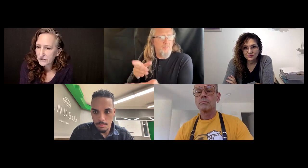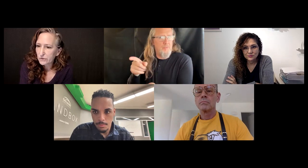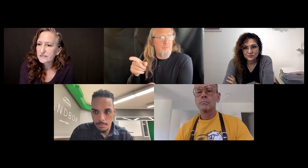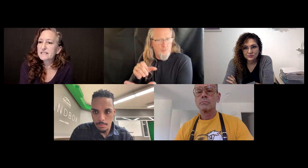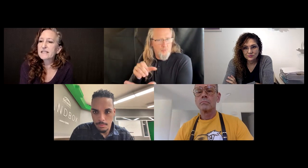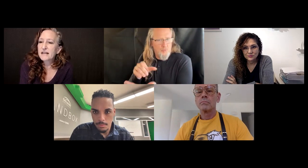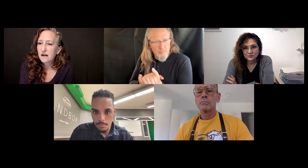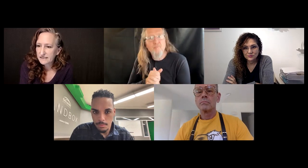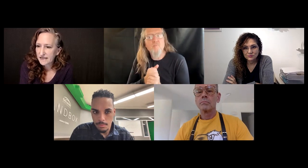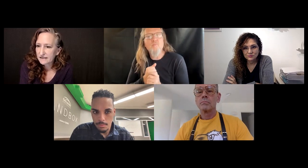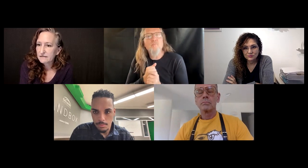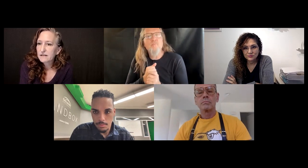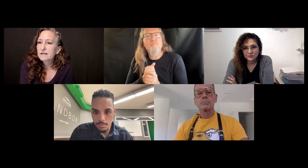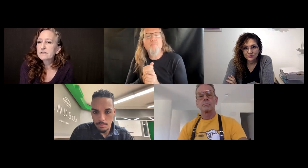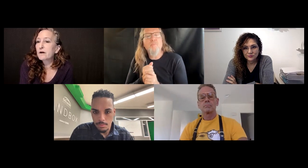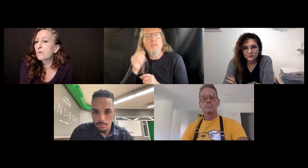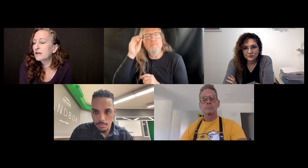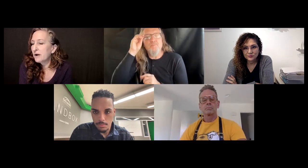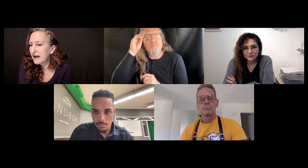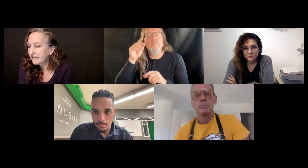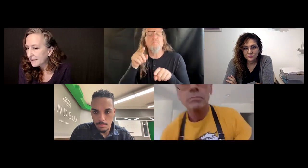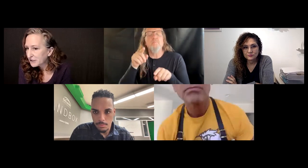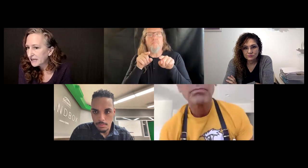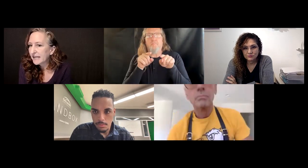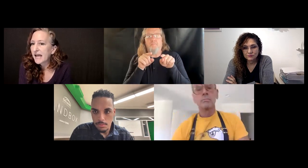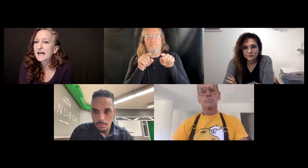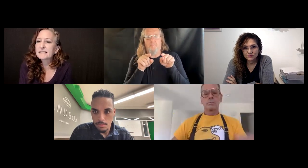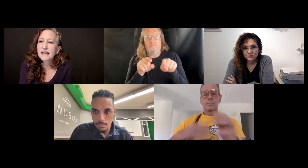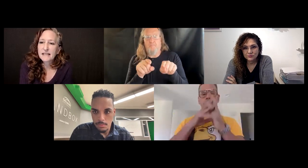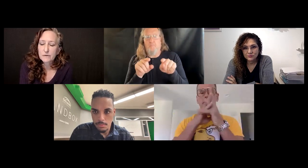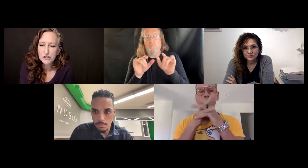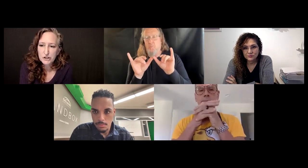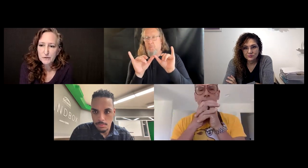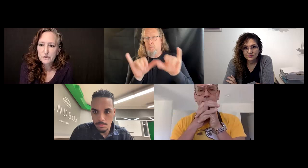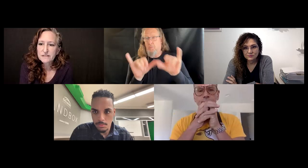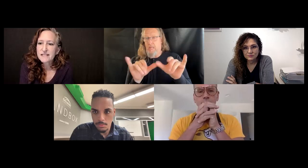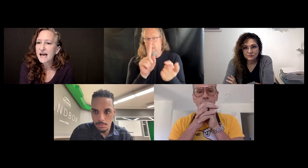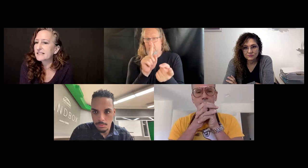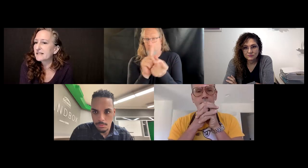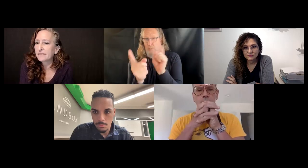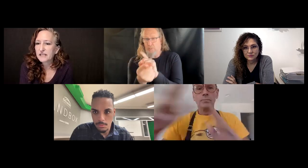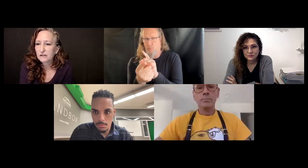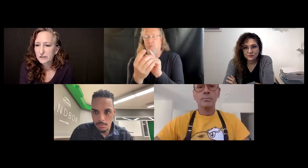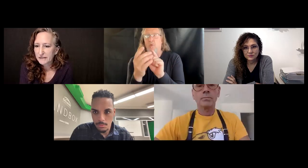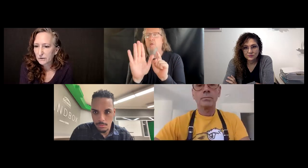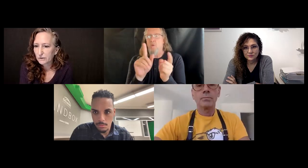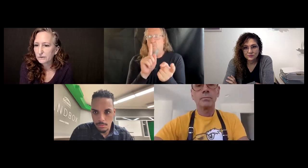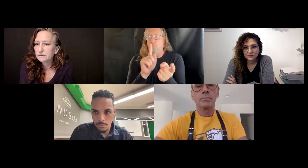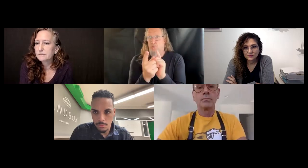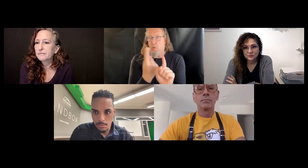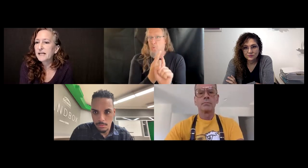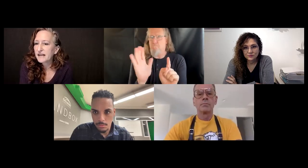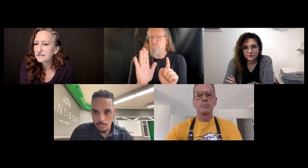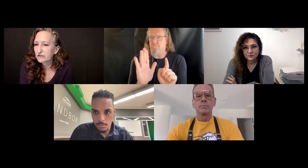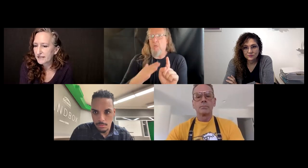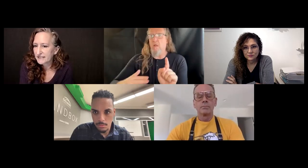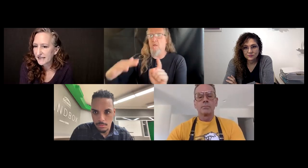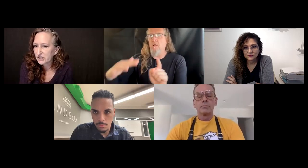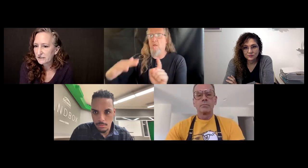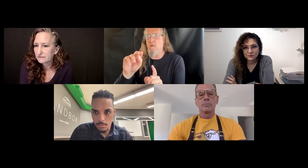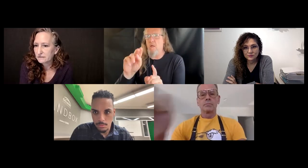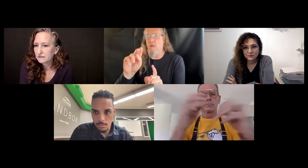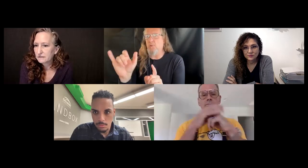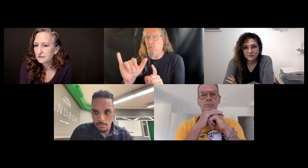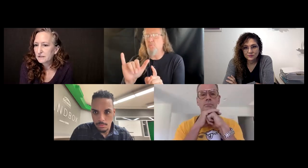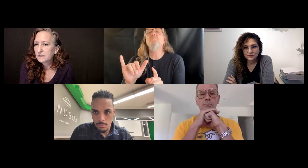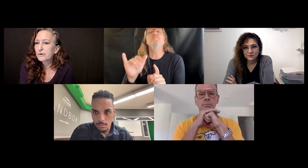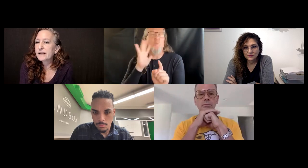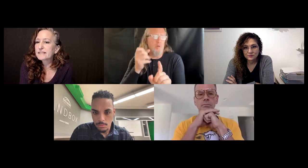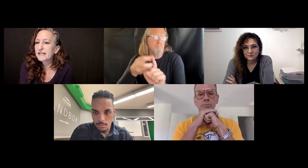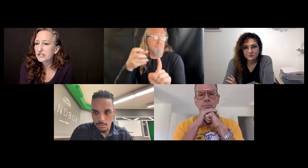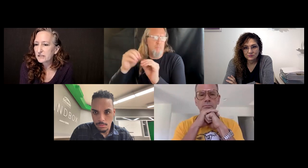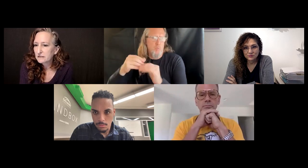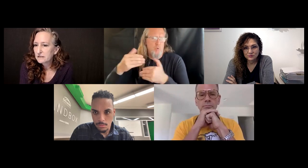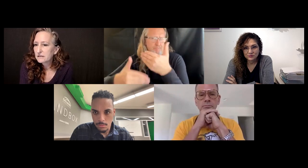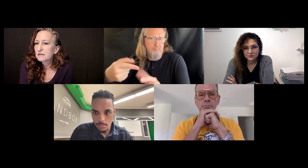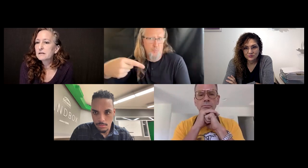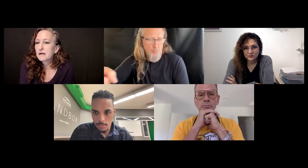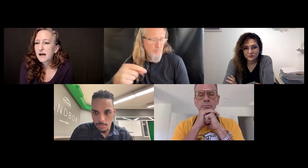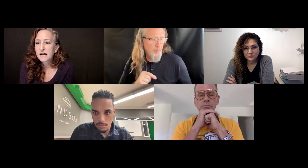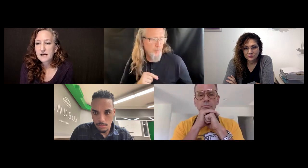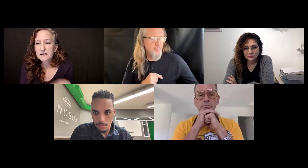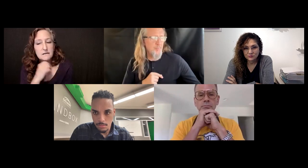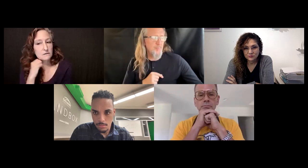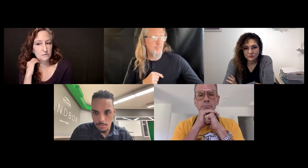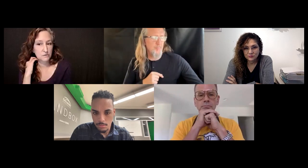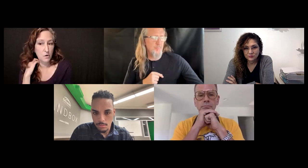And content. So while you have captioning and sign language interpreters, that is not the ultimate goal because of translation, transation requires context.